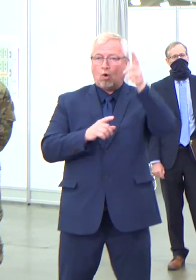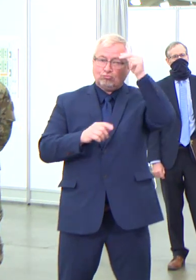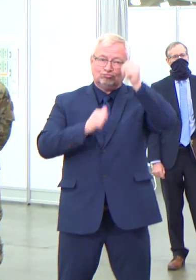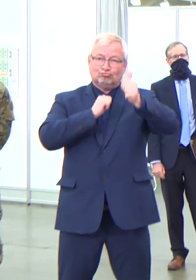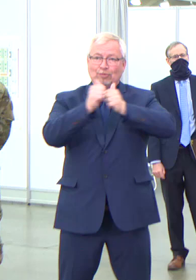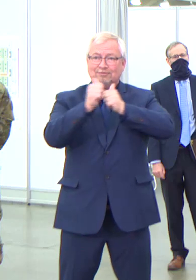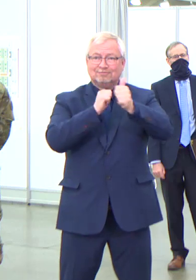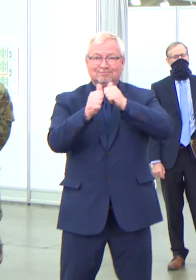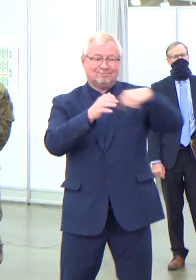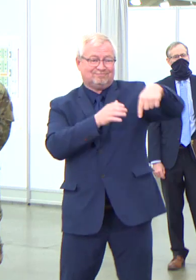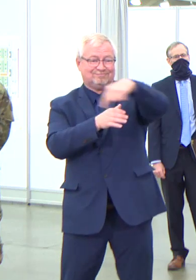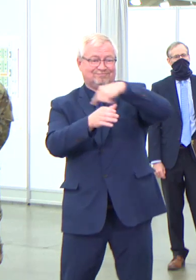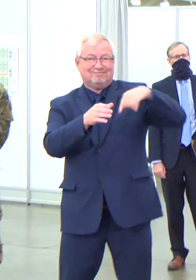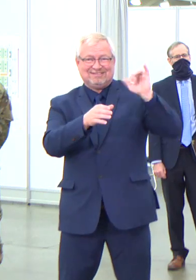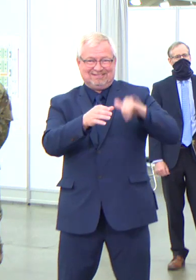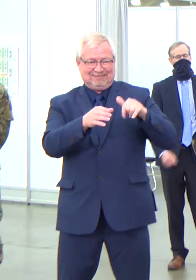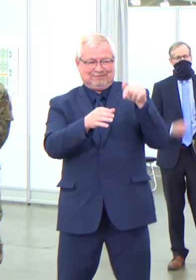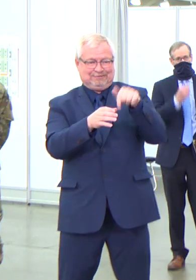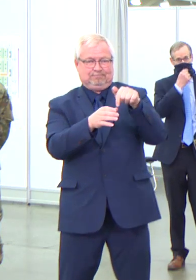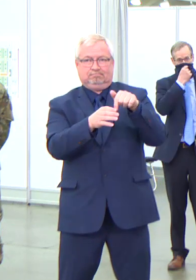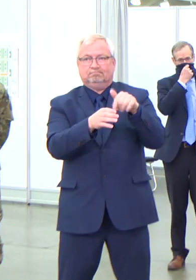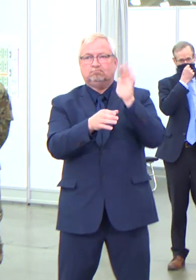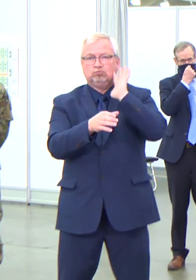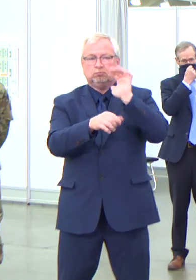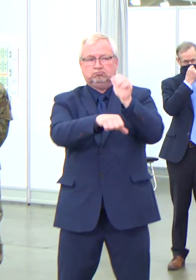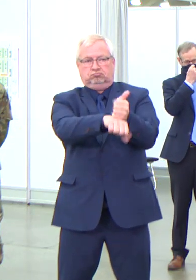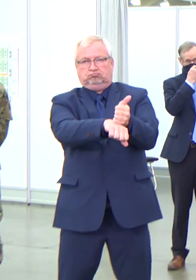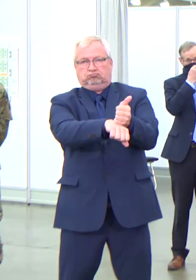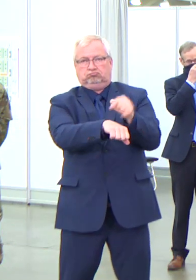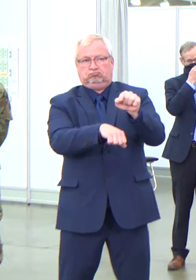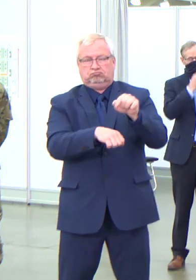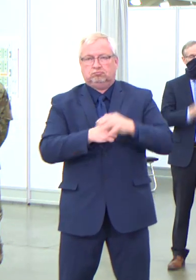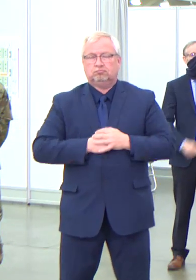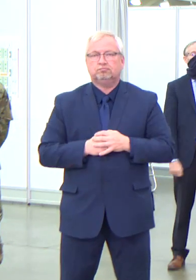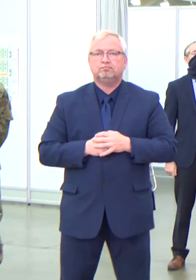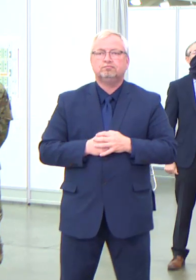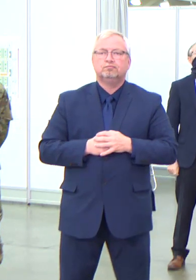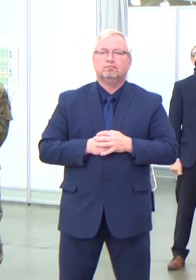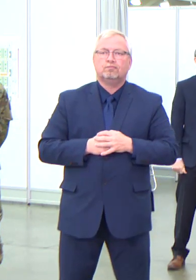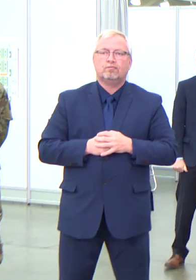have directed the Maryland Department of Health through its office of